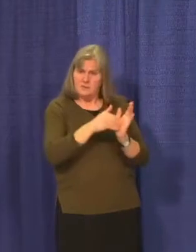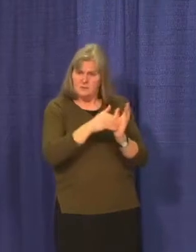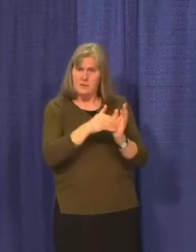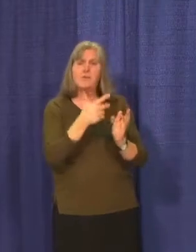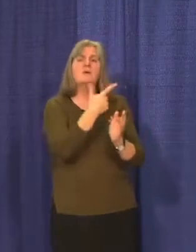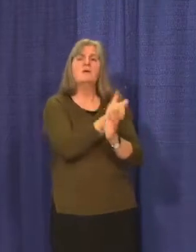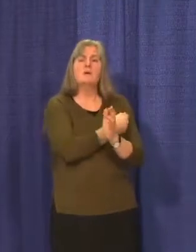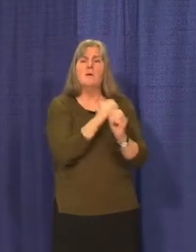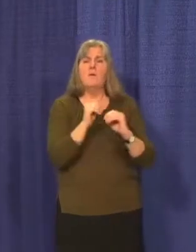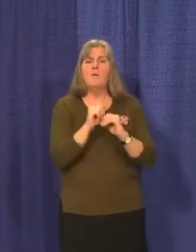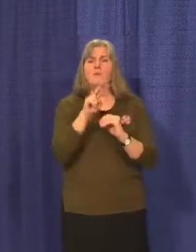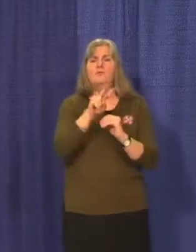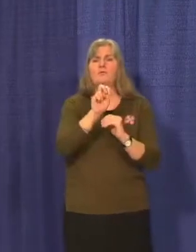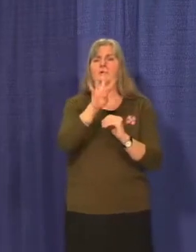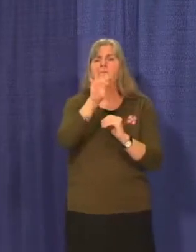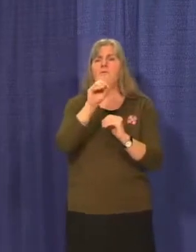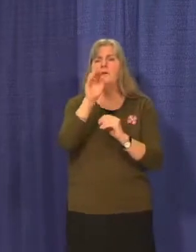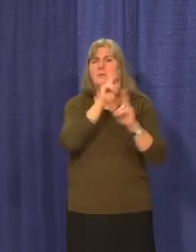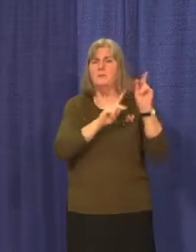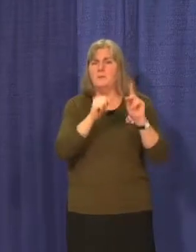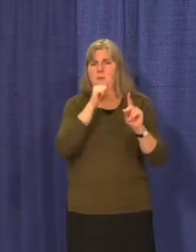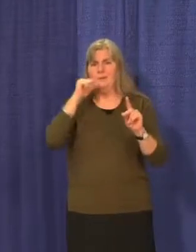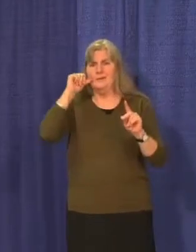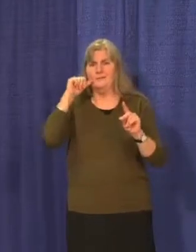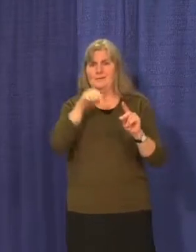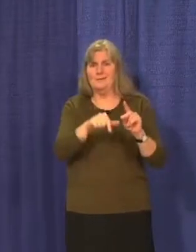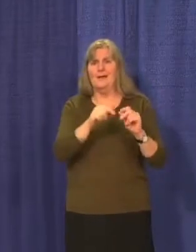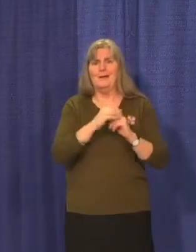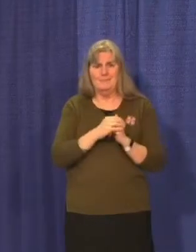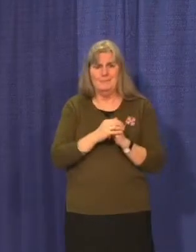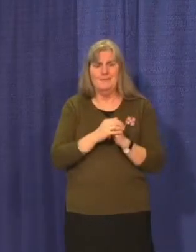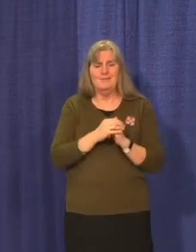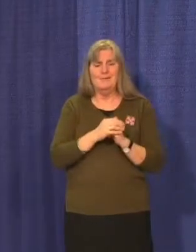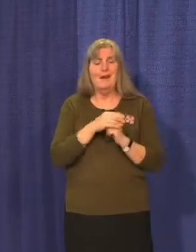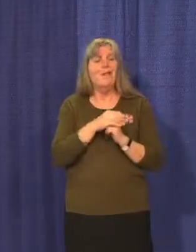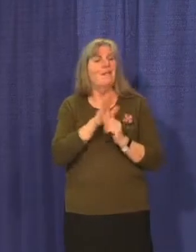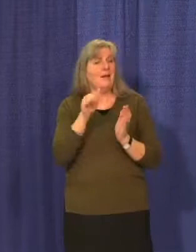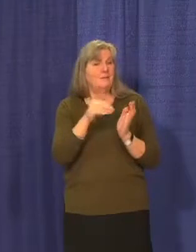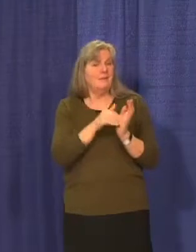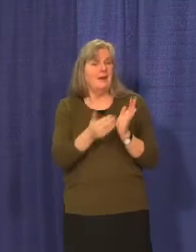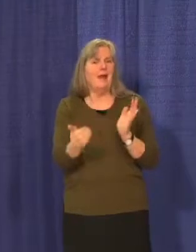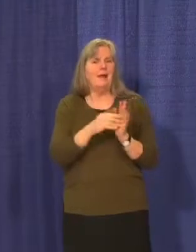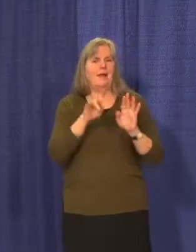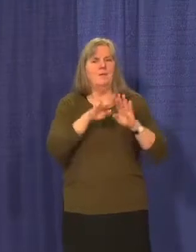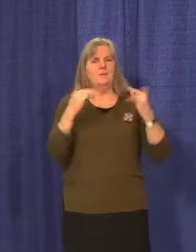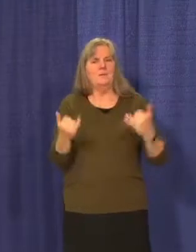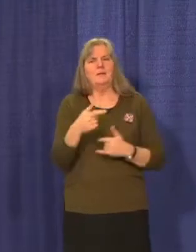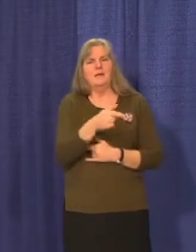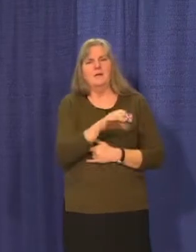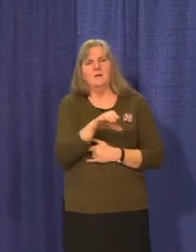was also able to immunize more than 240 people yesterday. And the clinic is open again